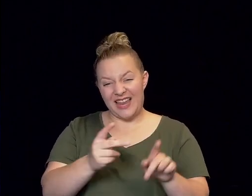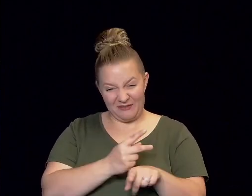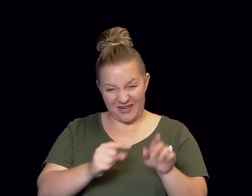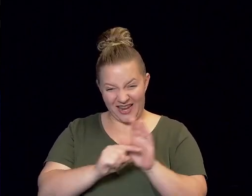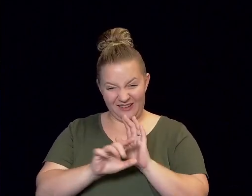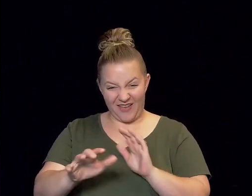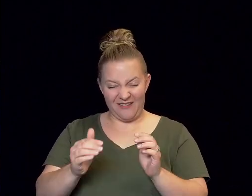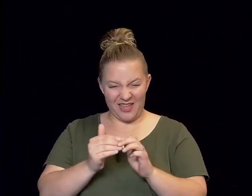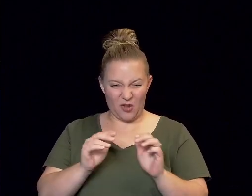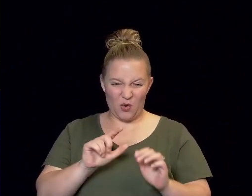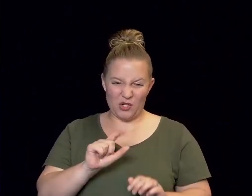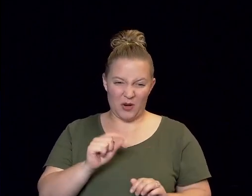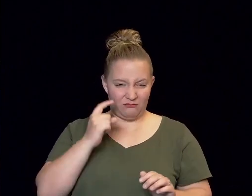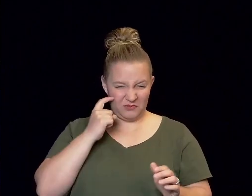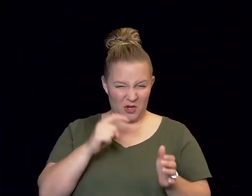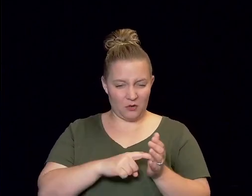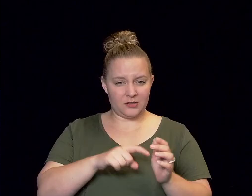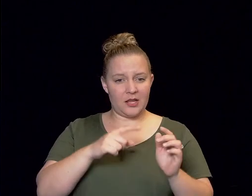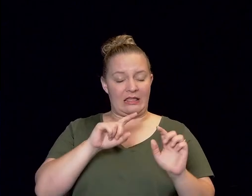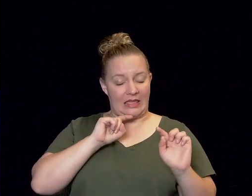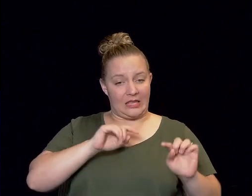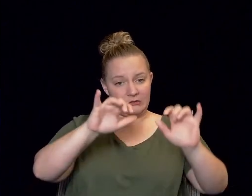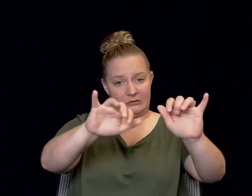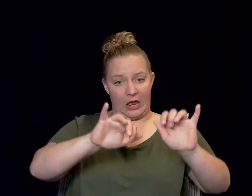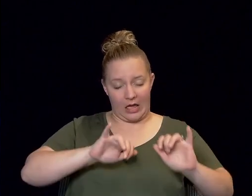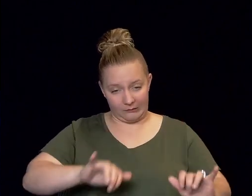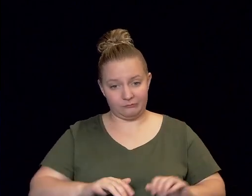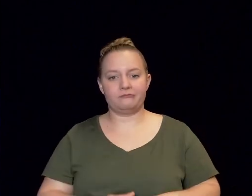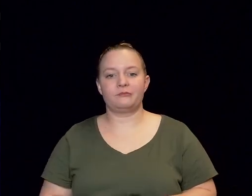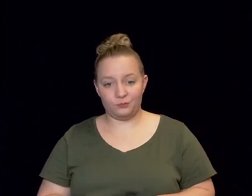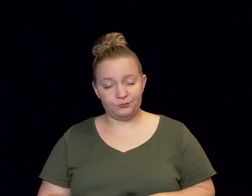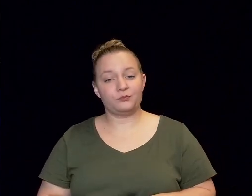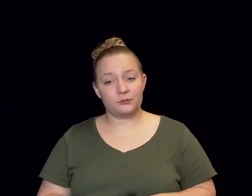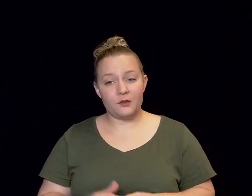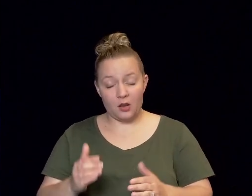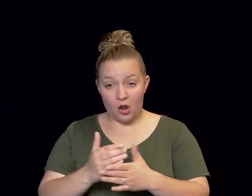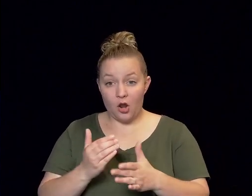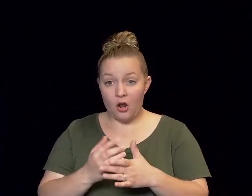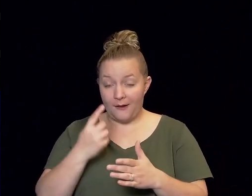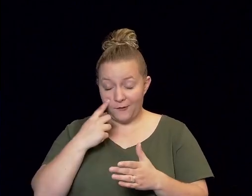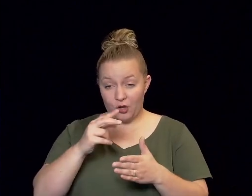said, both of these answers end up being the exact same thing. All right, for these notes the last two